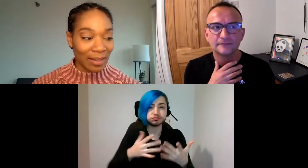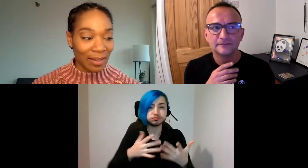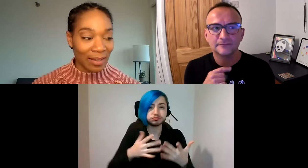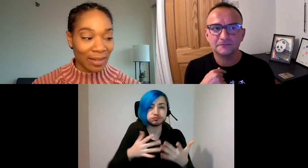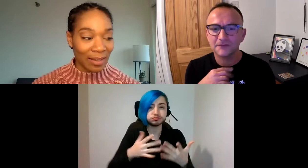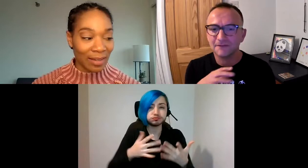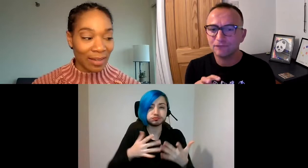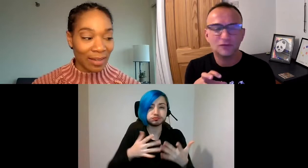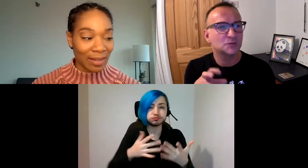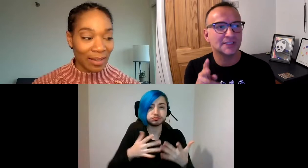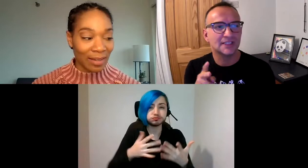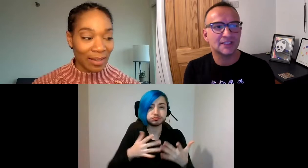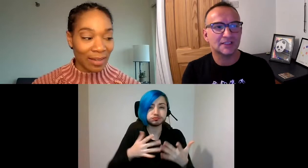Can you see me?